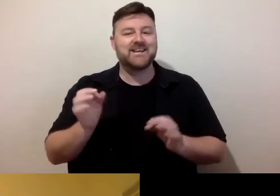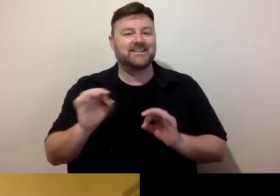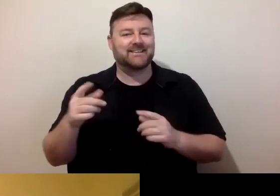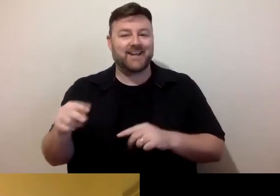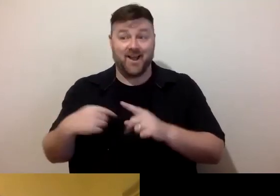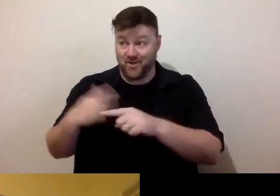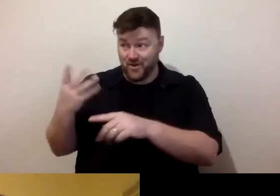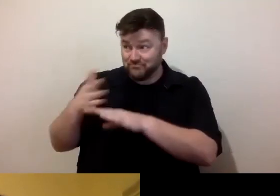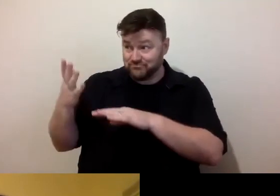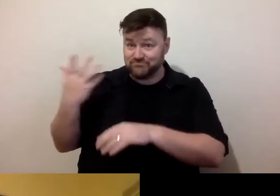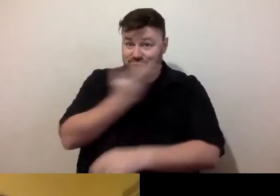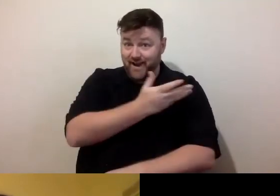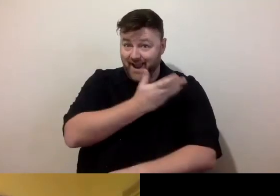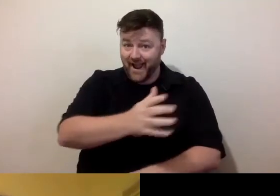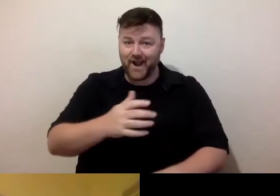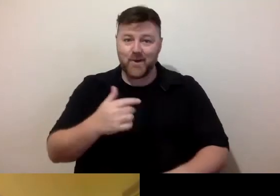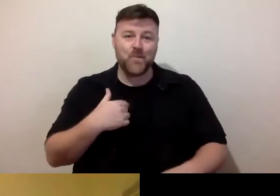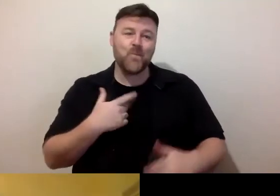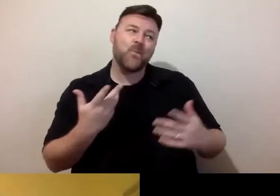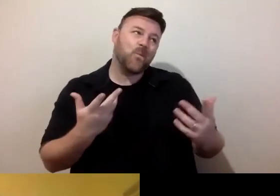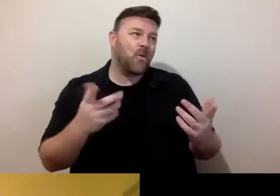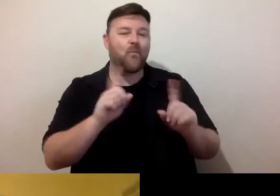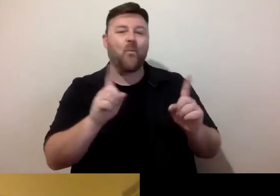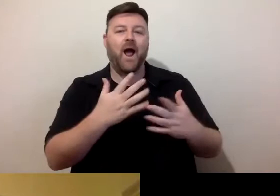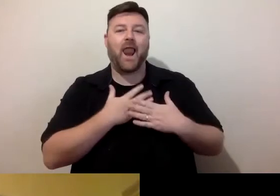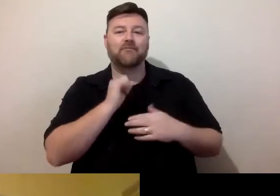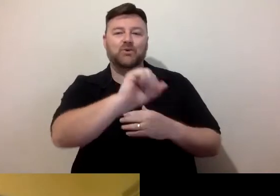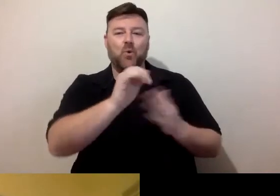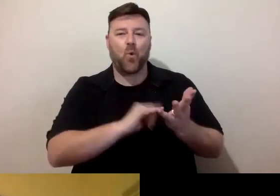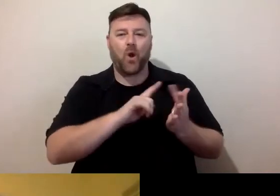loved about your session is that you think it's quite easy and